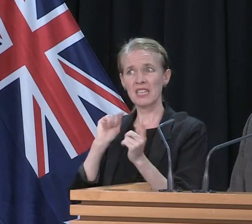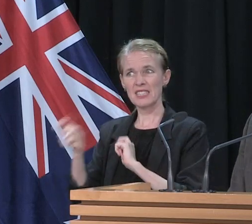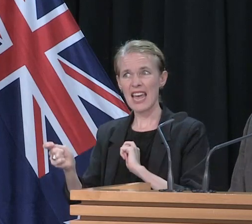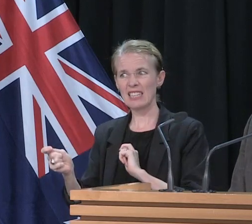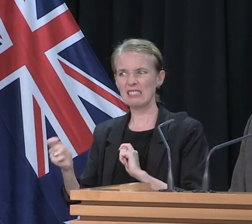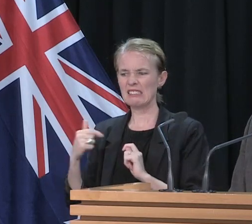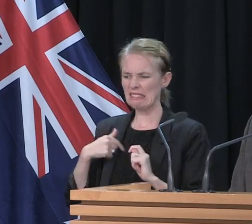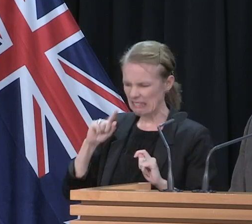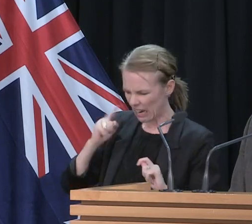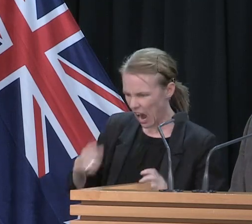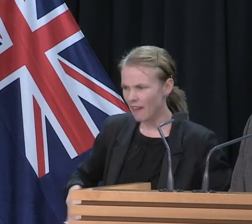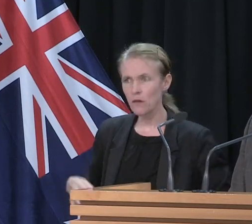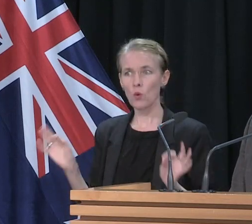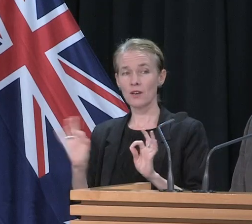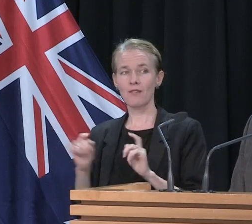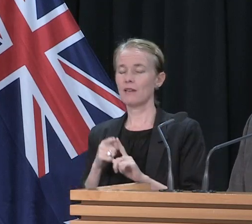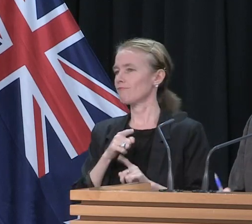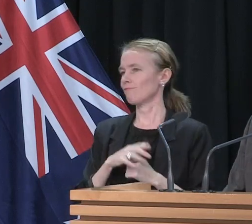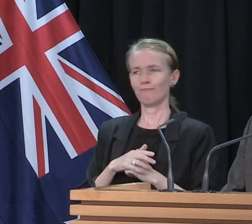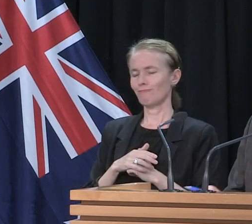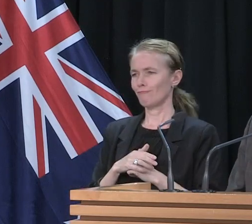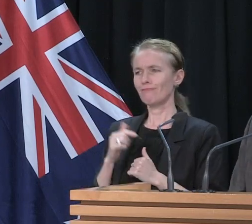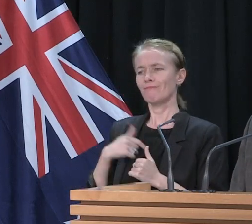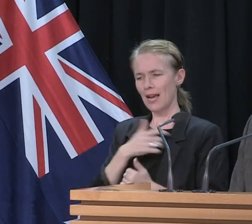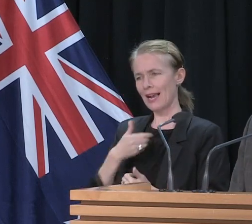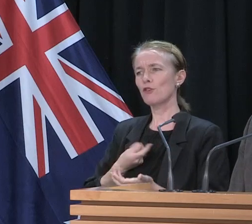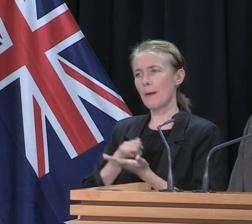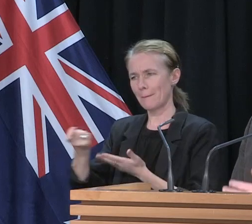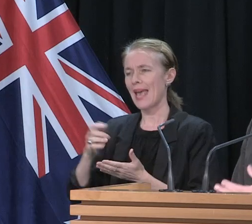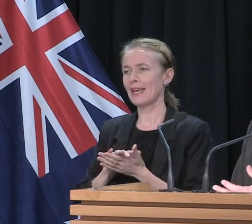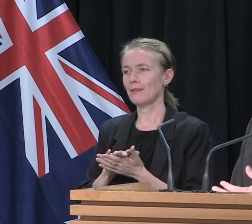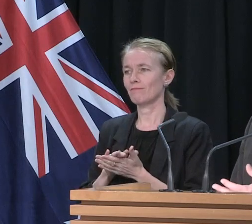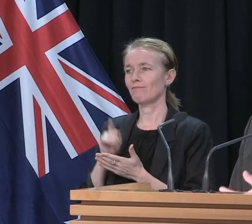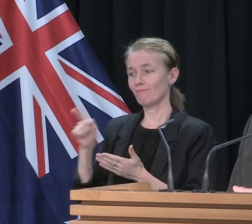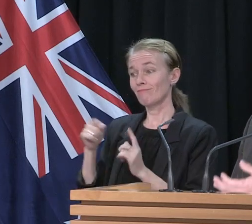barrier for GPs to, you know, cost barrier? >> DR ASHLEY That's right. I